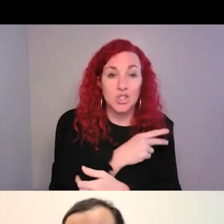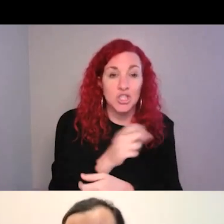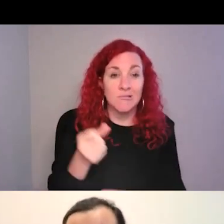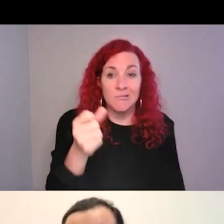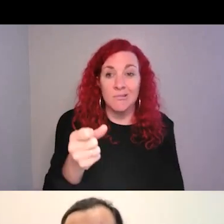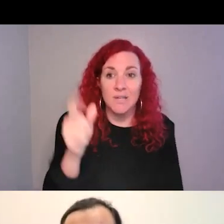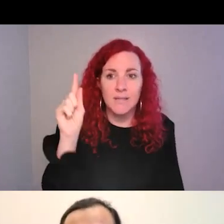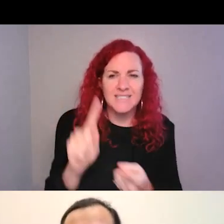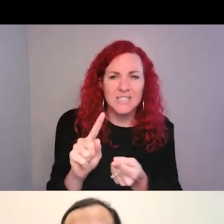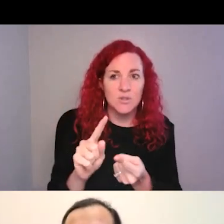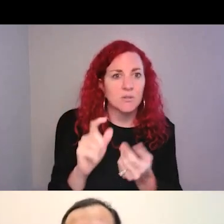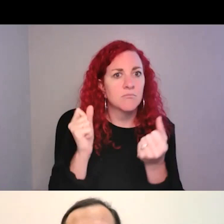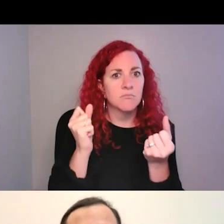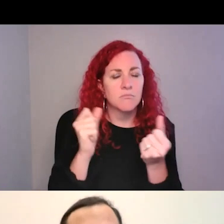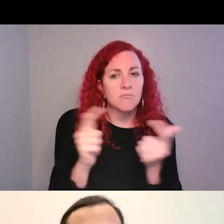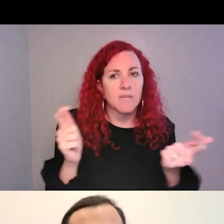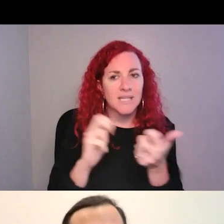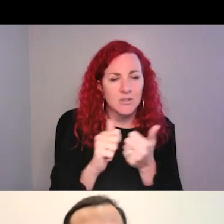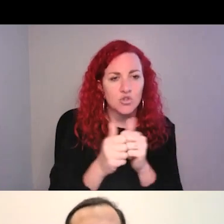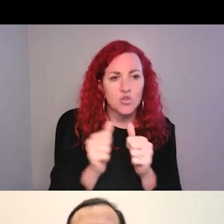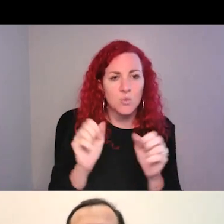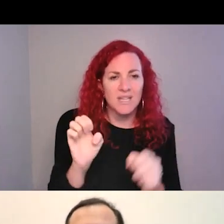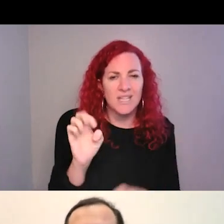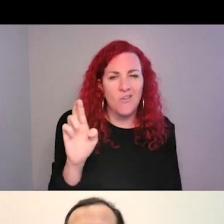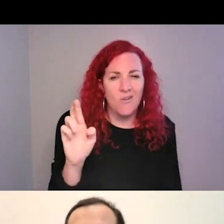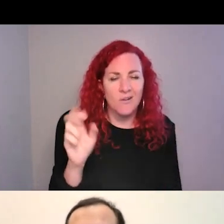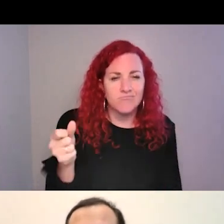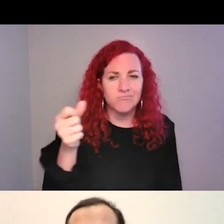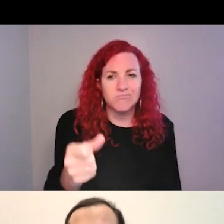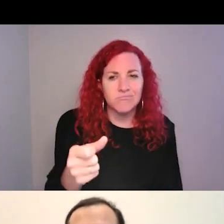MAJOR ISSUES WITH DEPARTMENT BOARDING. I AM NOT GOING TO GET INTO THIS.